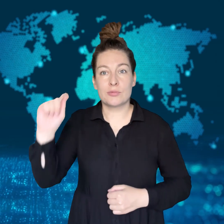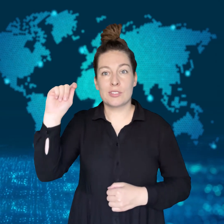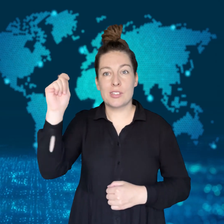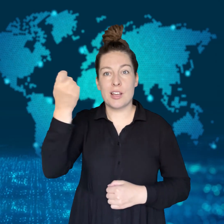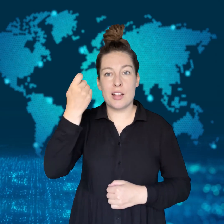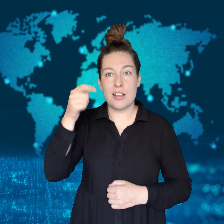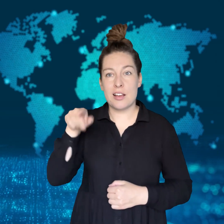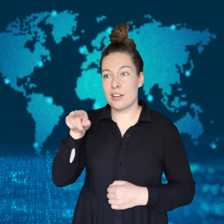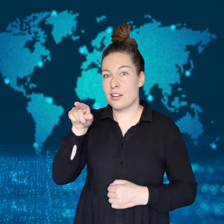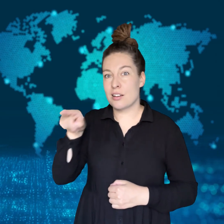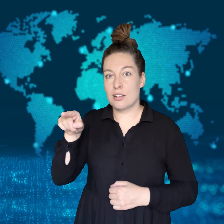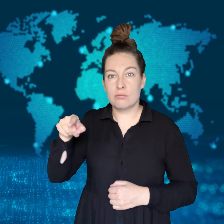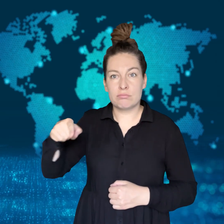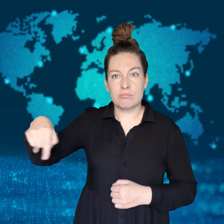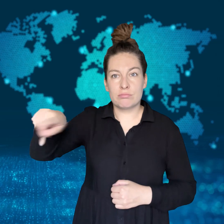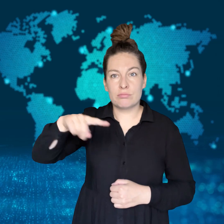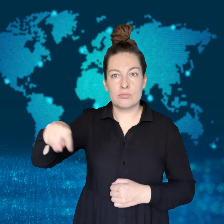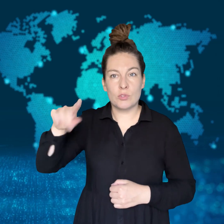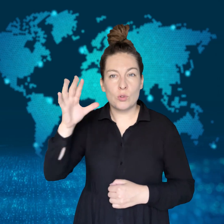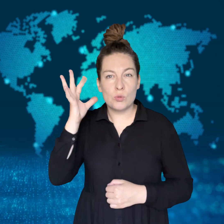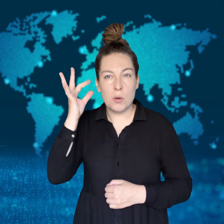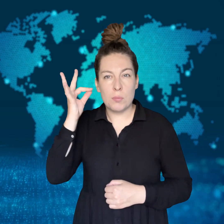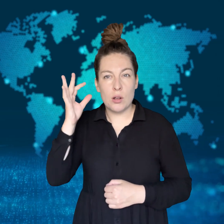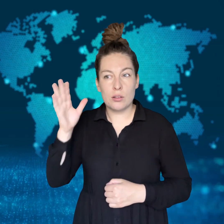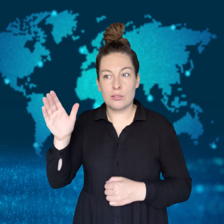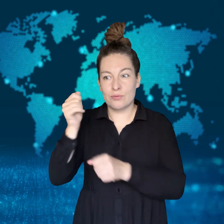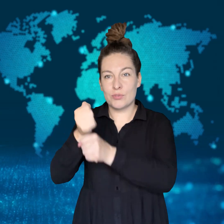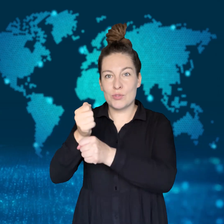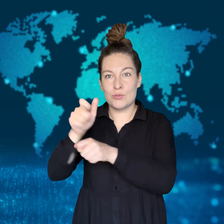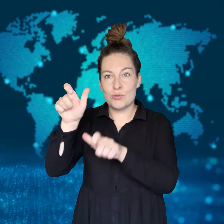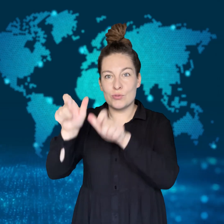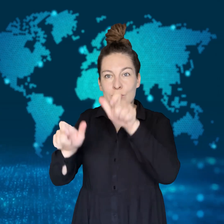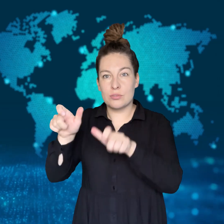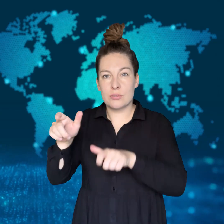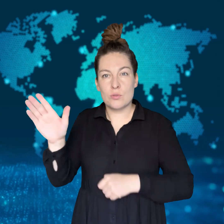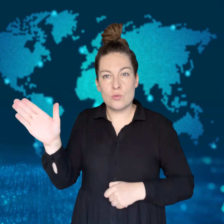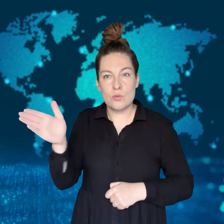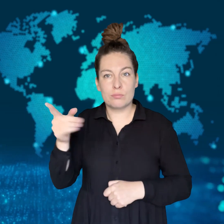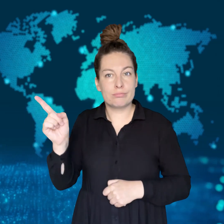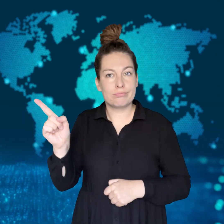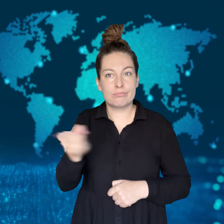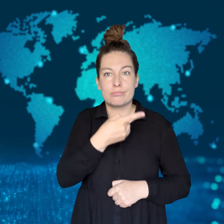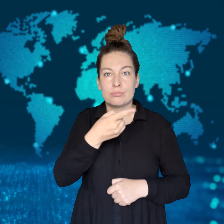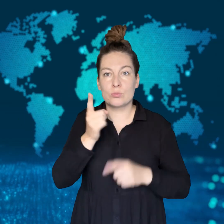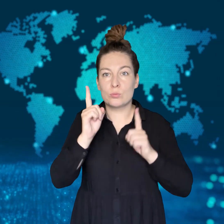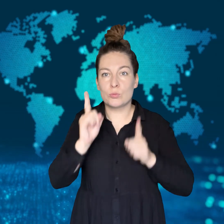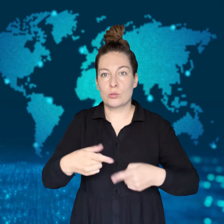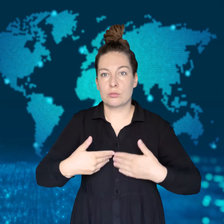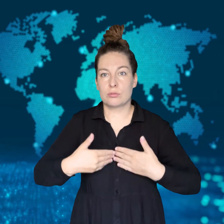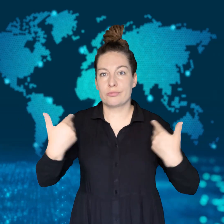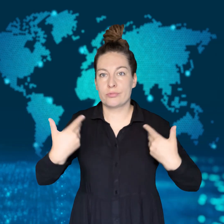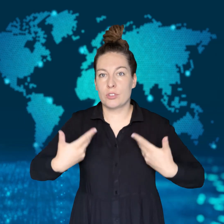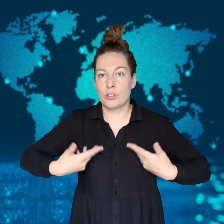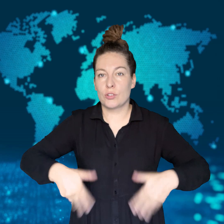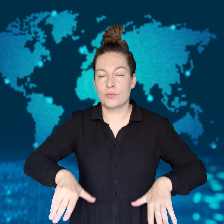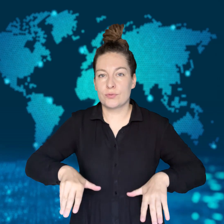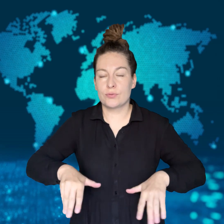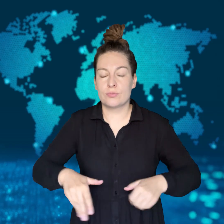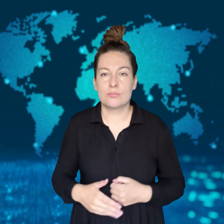Female workers forced to strip